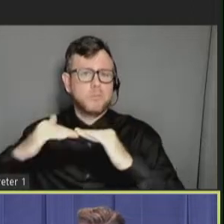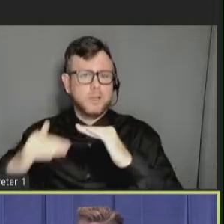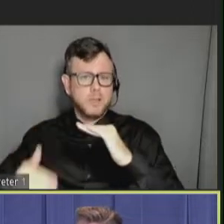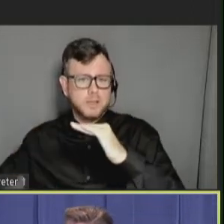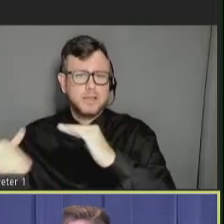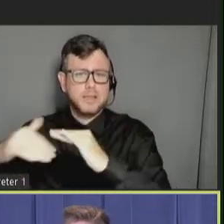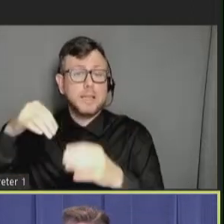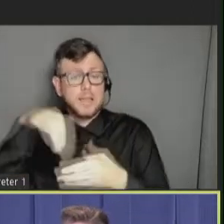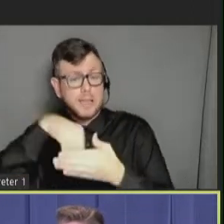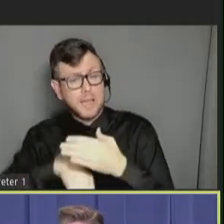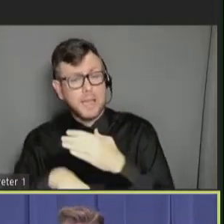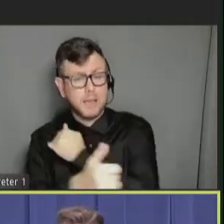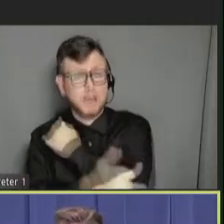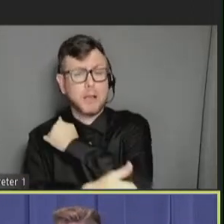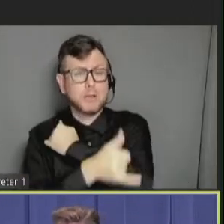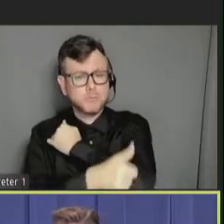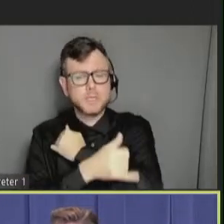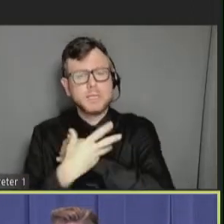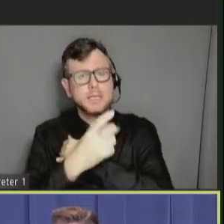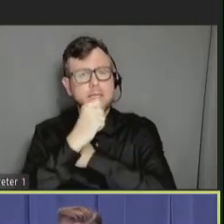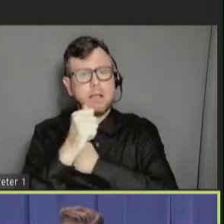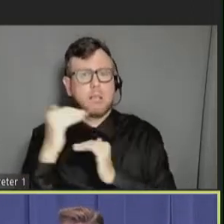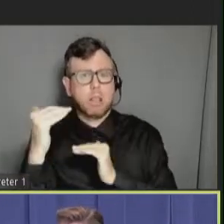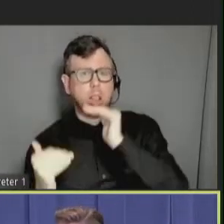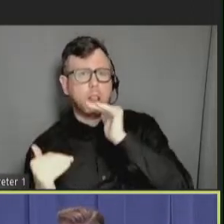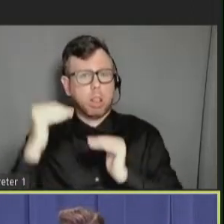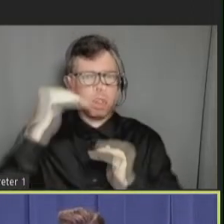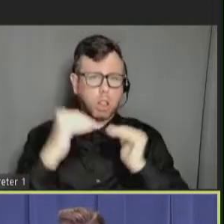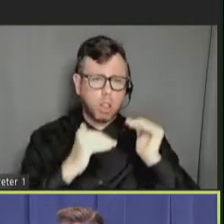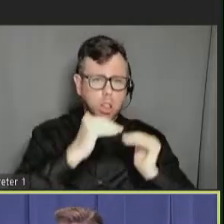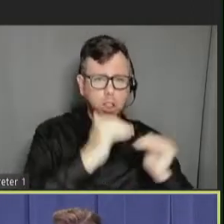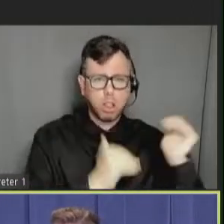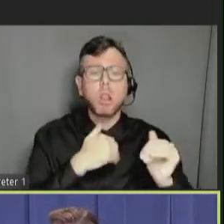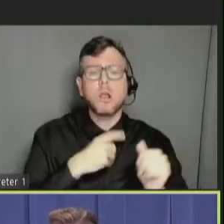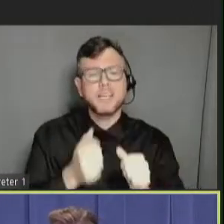And that there aren't extreme differences between states or jurisdictions, which is why